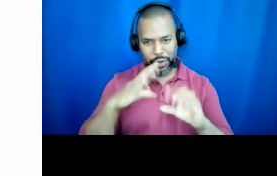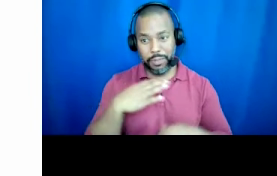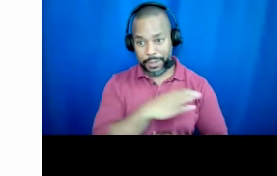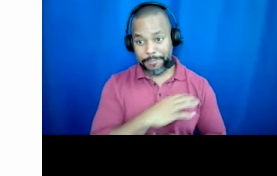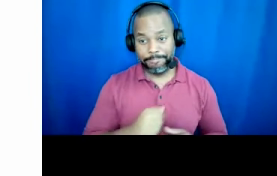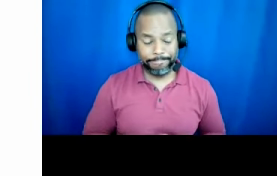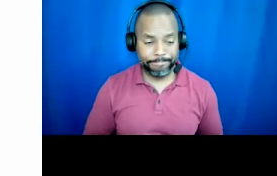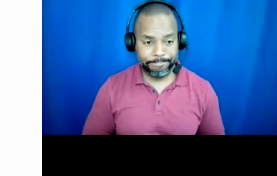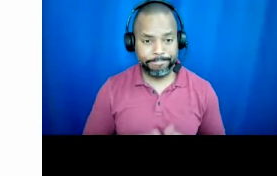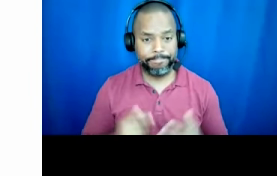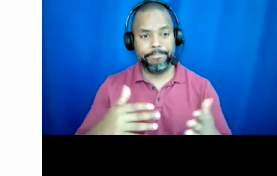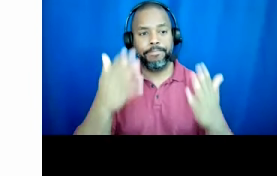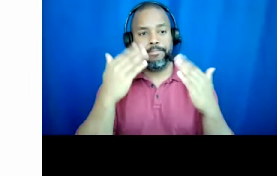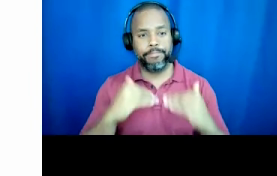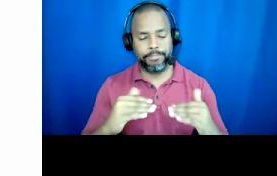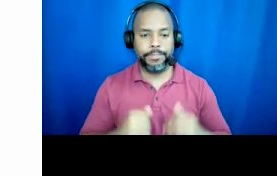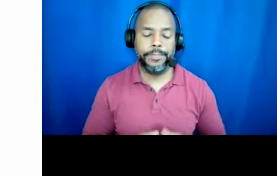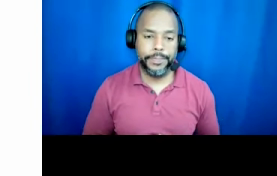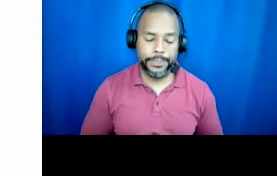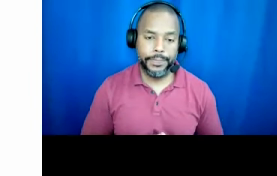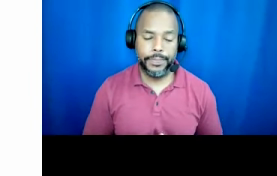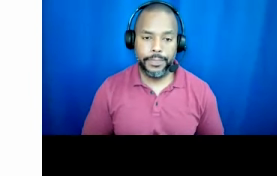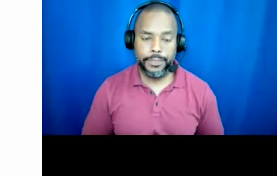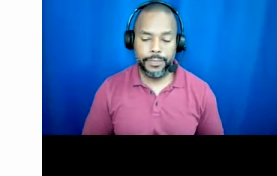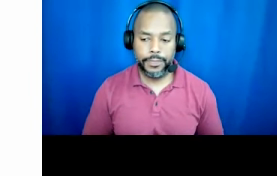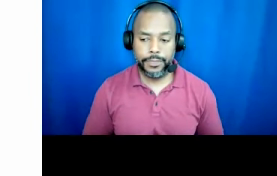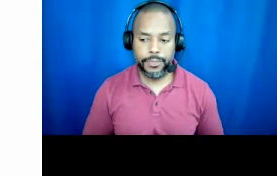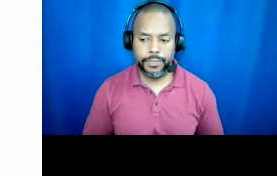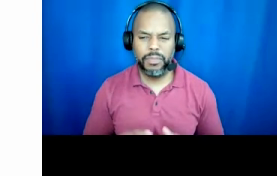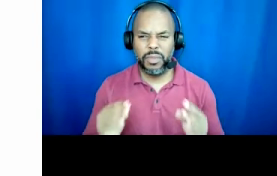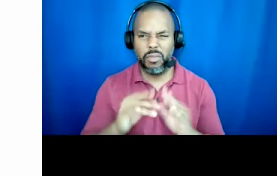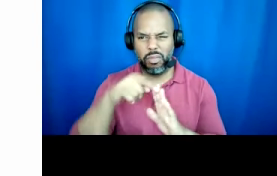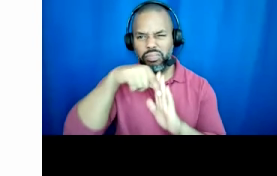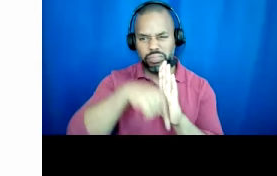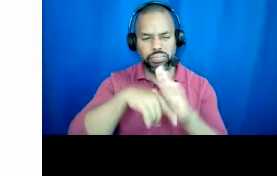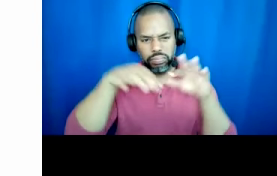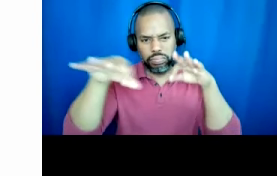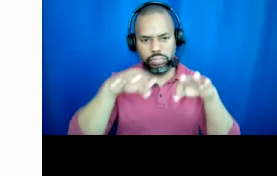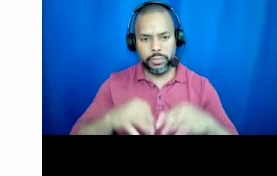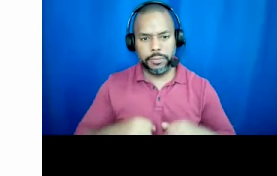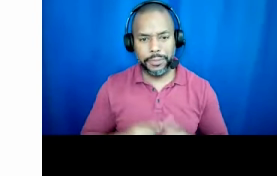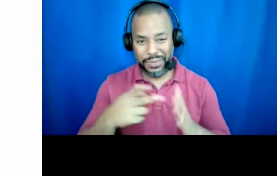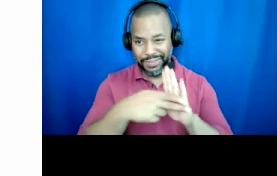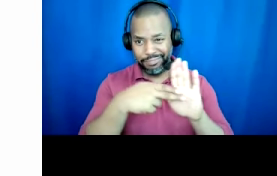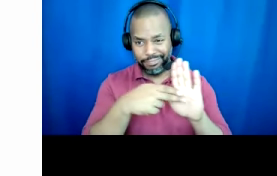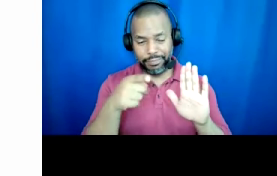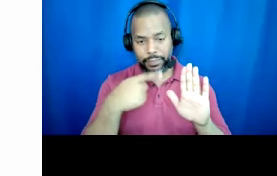Now, to drill down a little bit further, what we're highlighting here, the annual unit plan form.